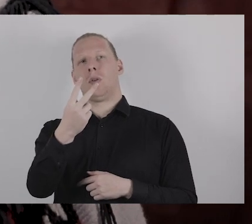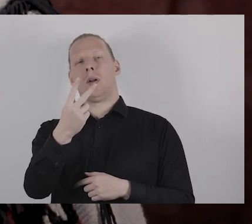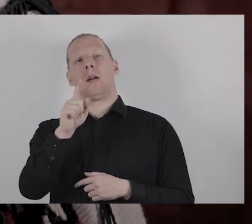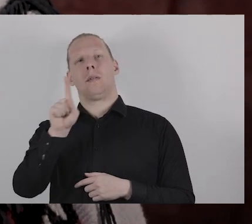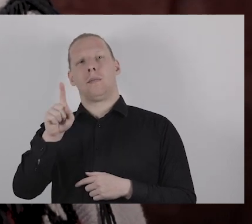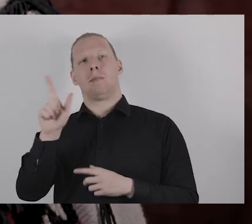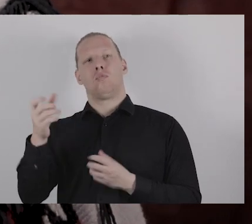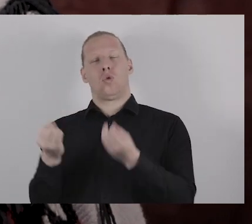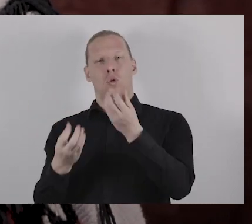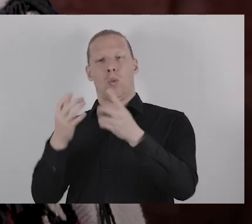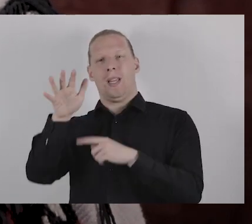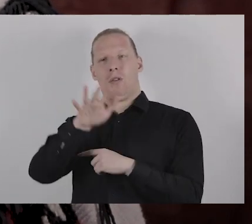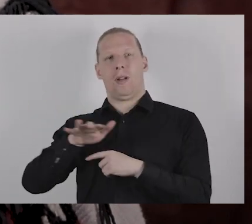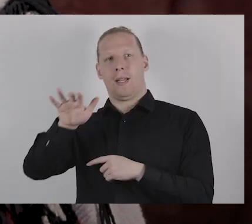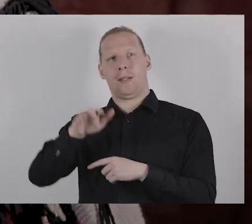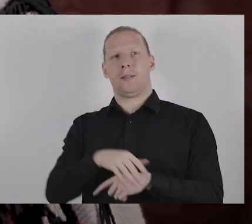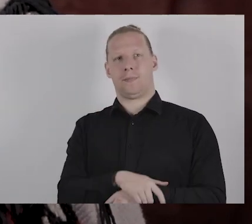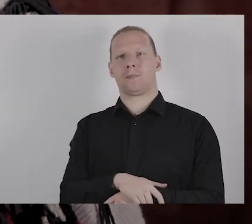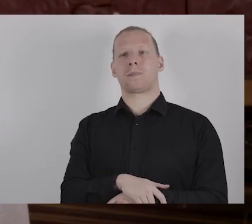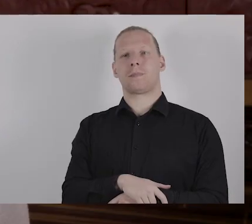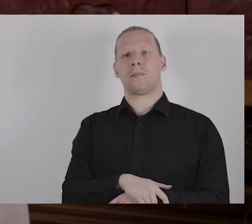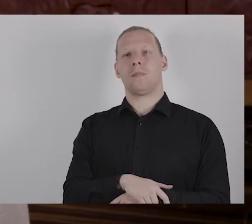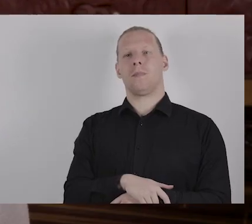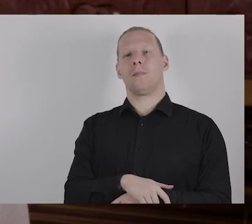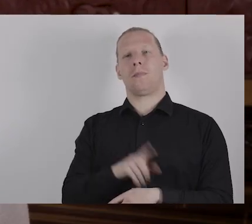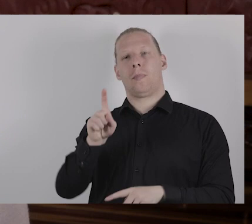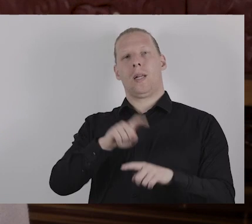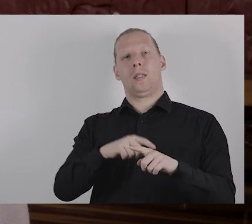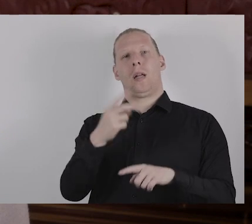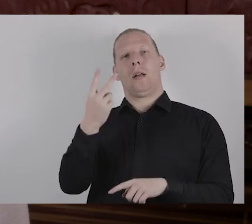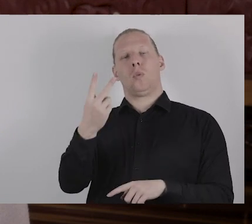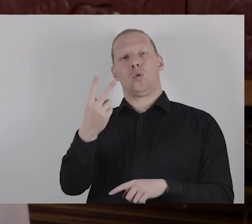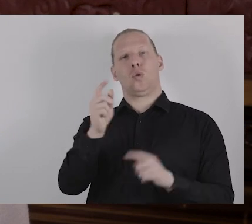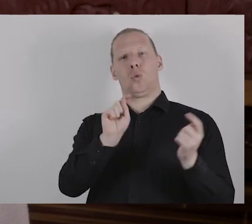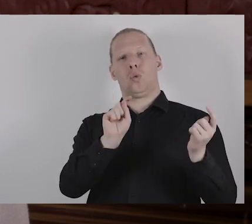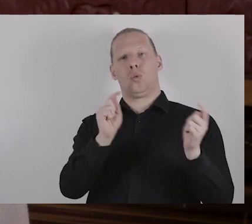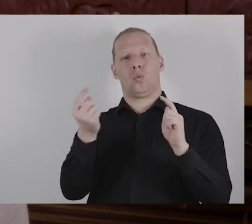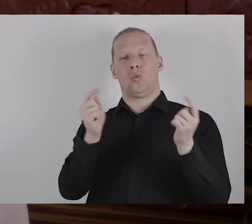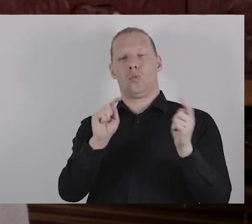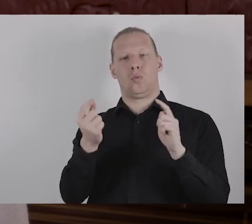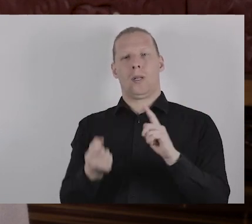Two competitions happened there.